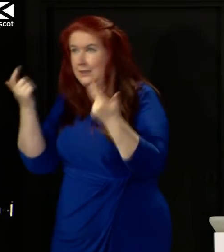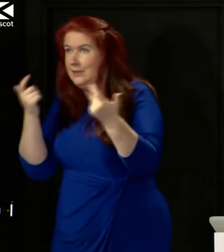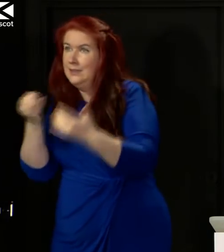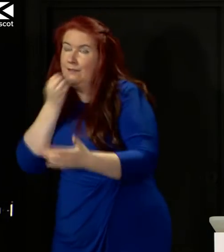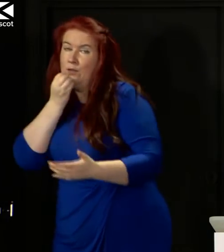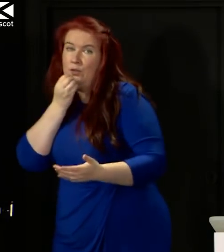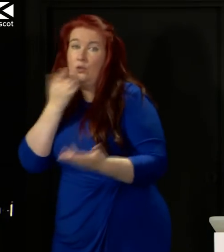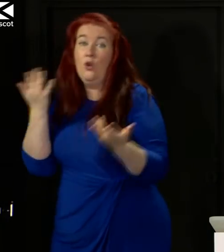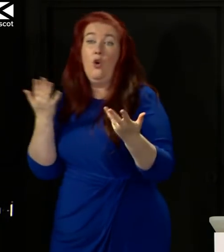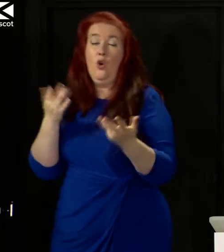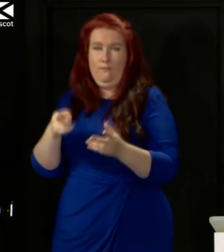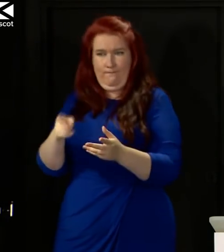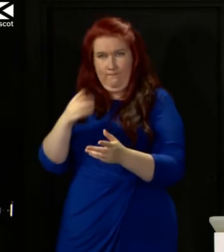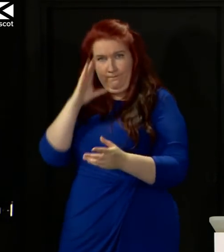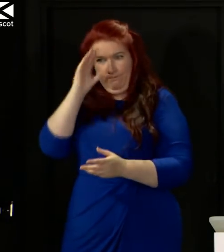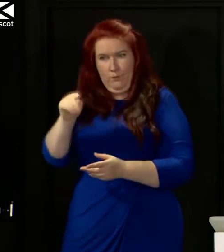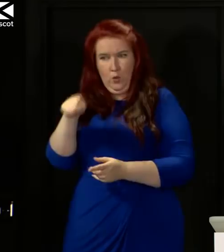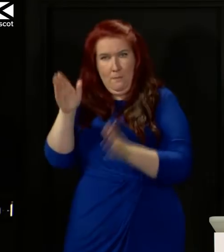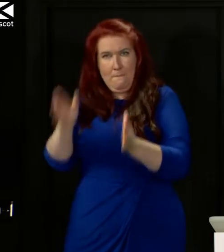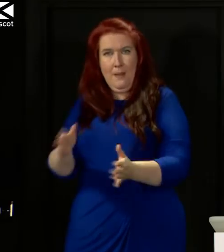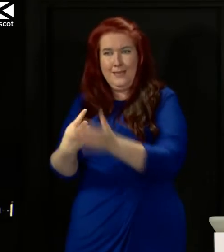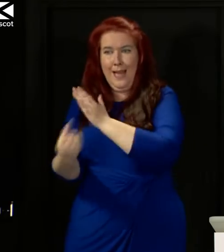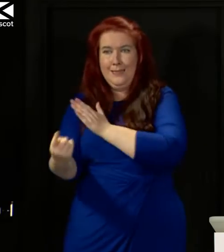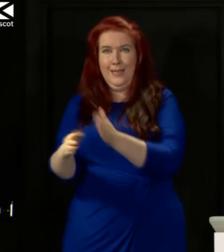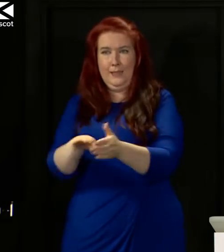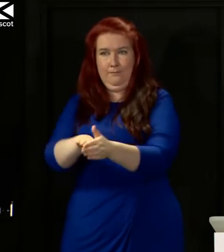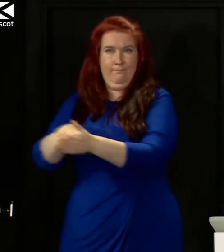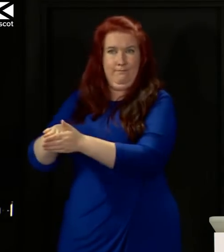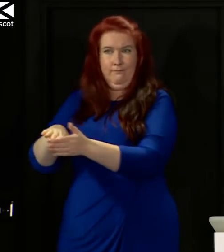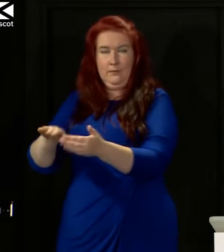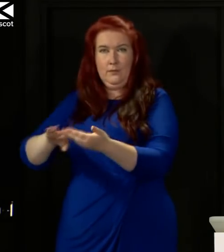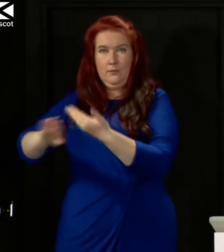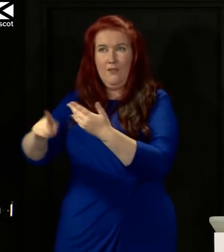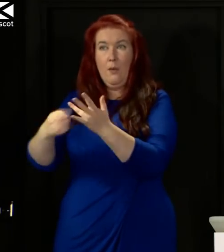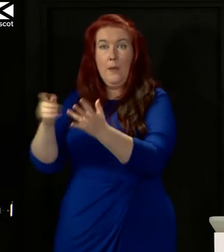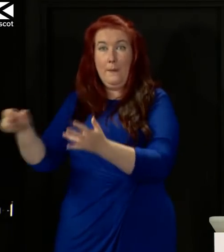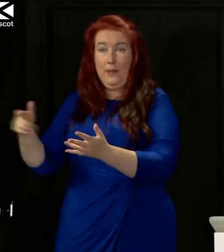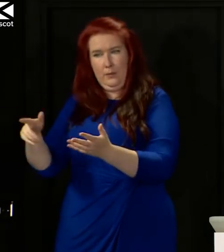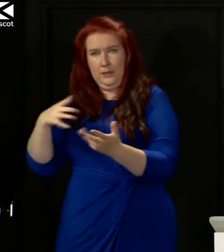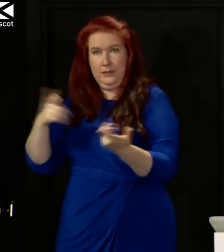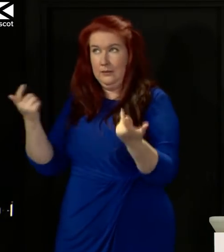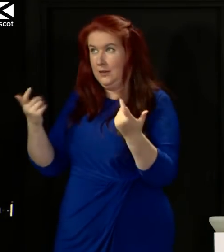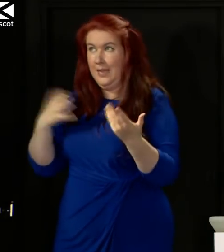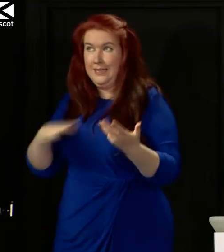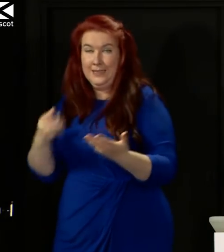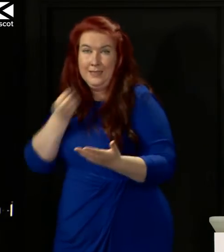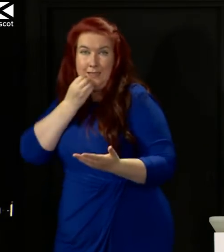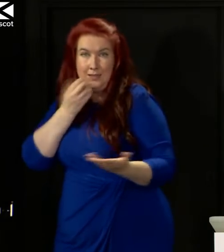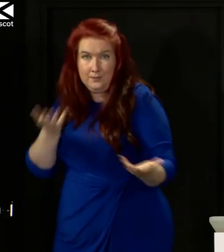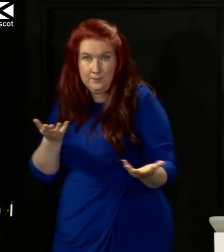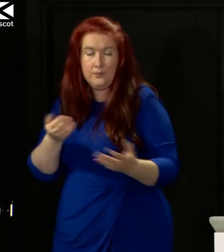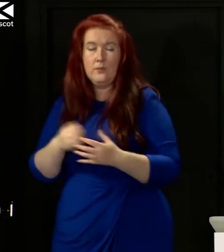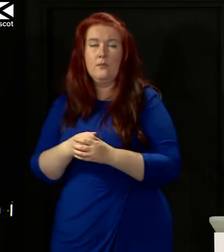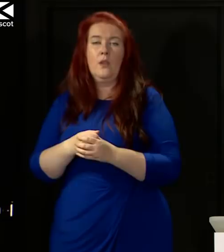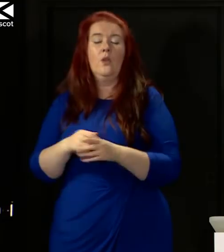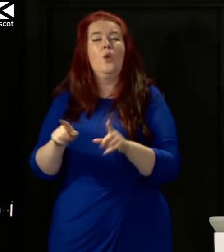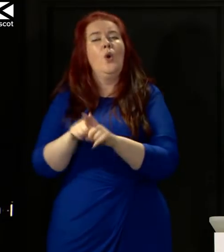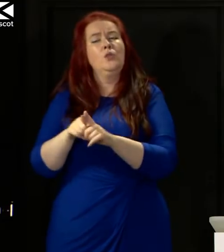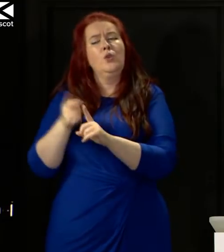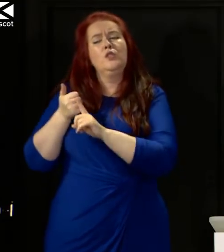asked to isolate under the new Test and Protect system. Our support for those who are shielding - which I should say, comes from a different budget